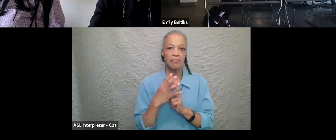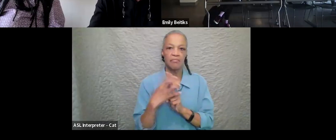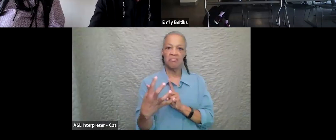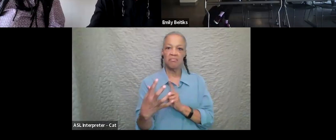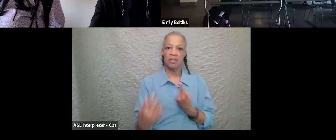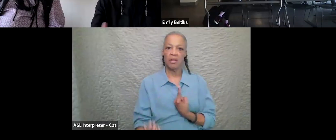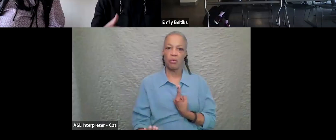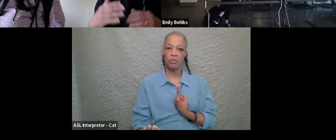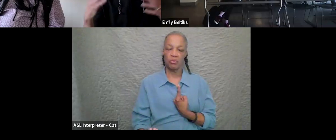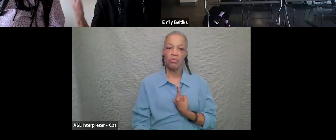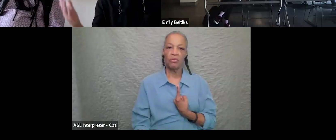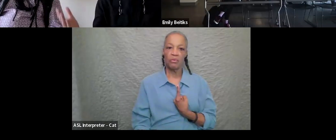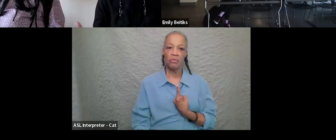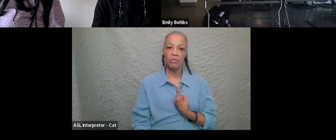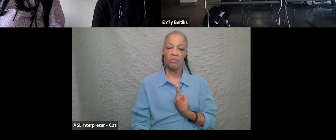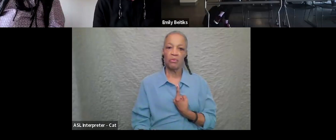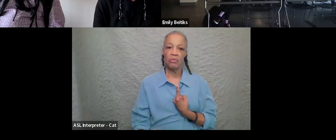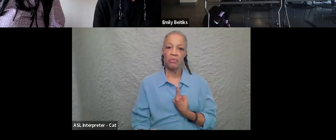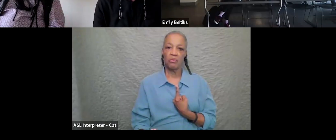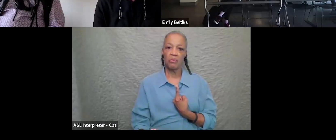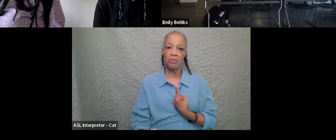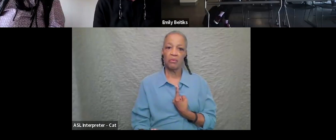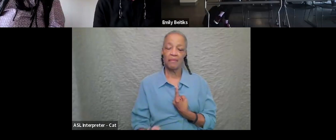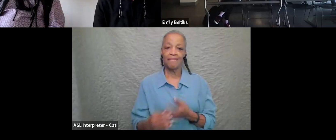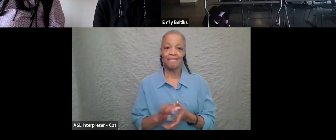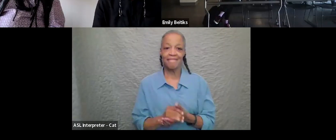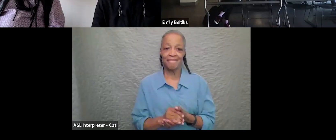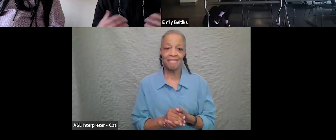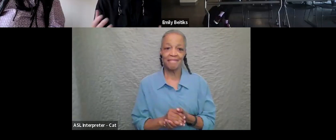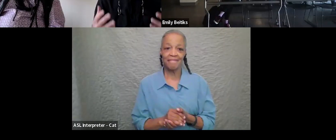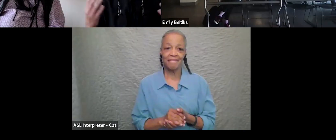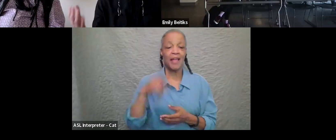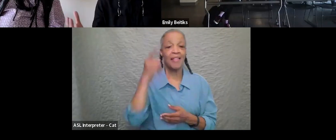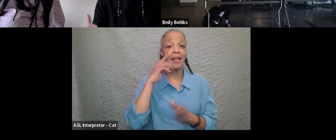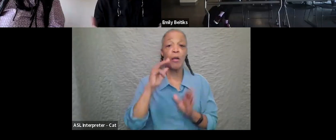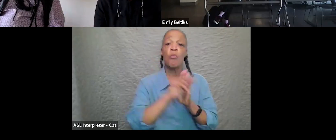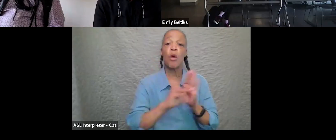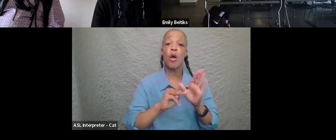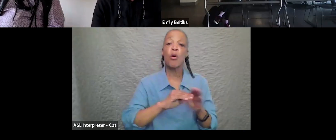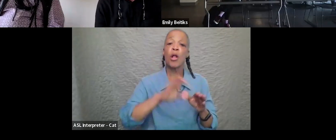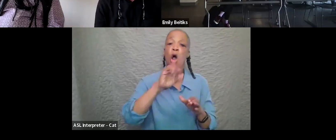They think, you know, the moral arc of the universe bends towards justice,